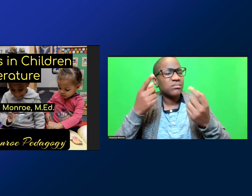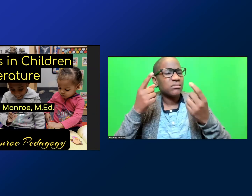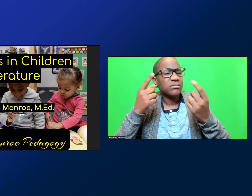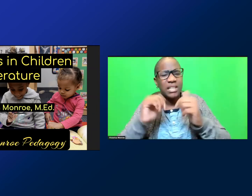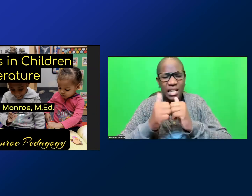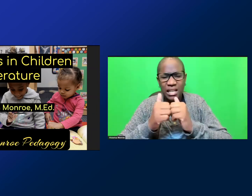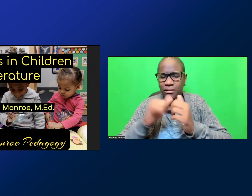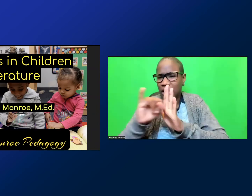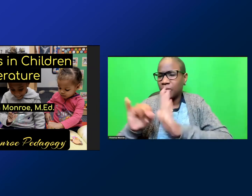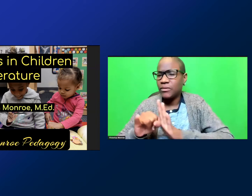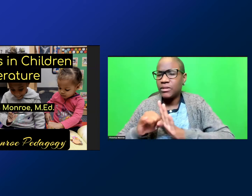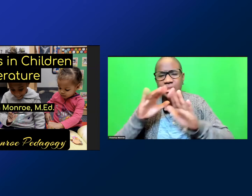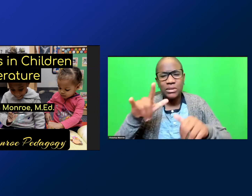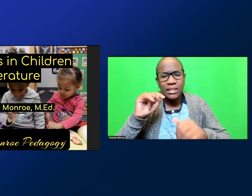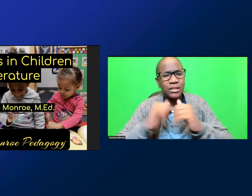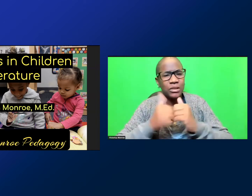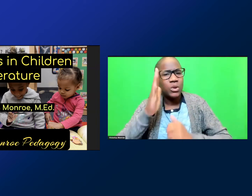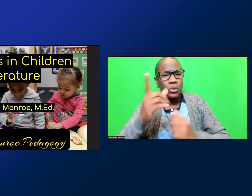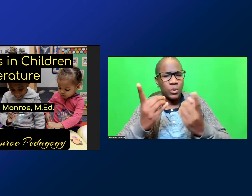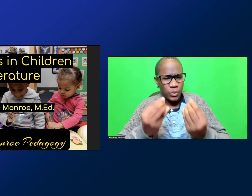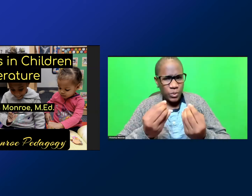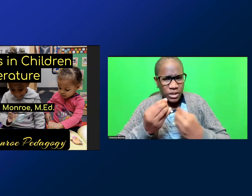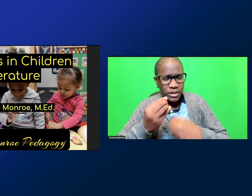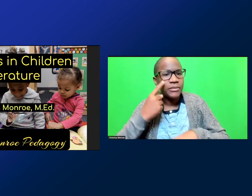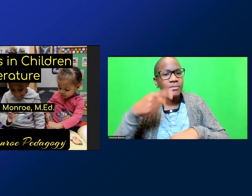we identify it in children's literature and once you do that what will you do